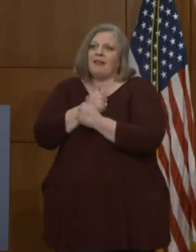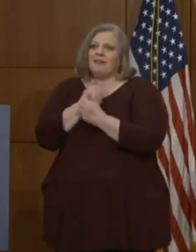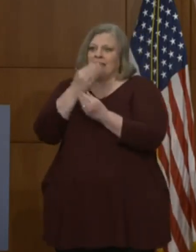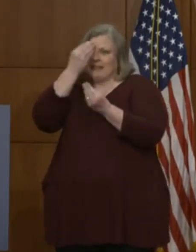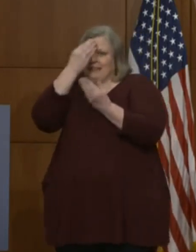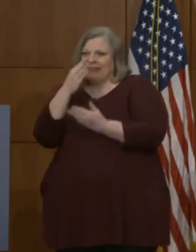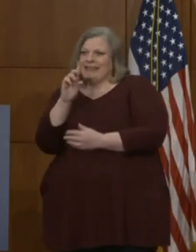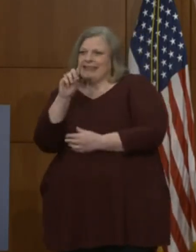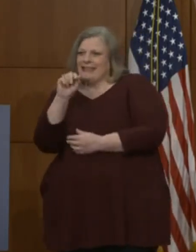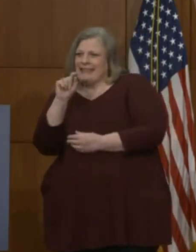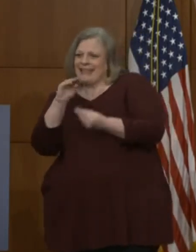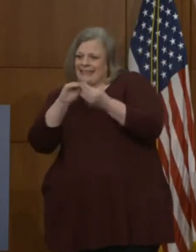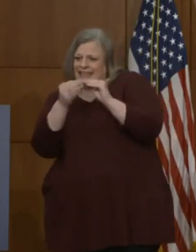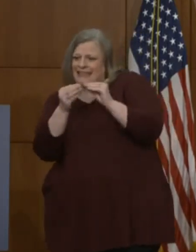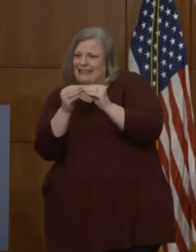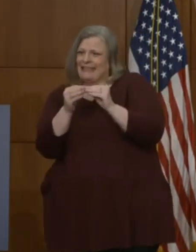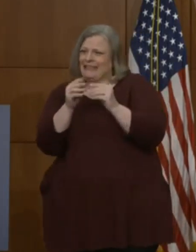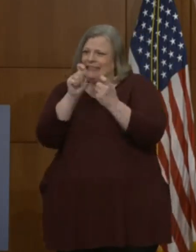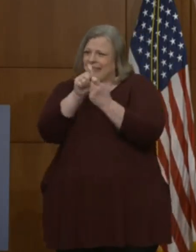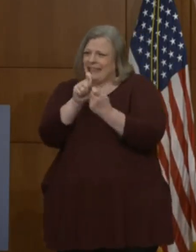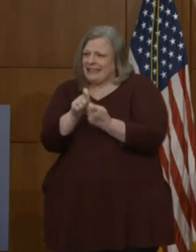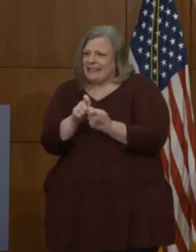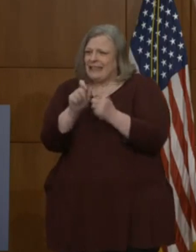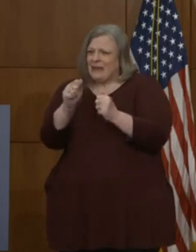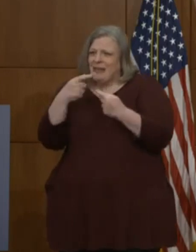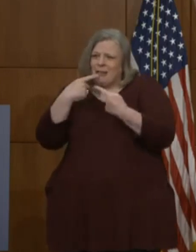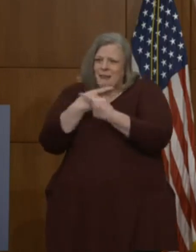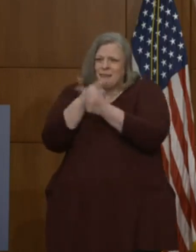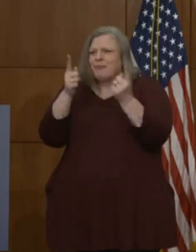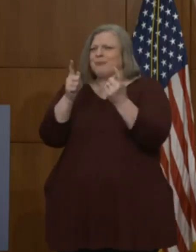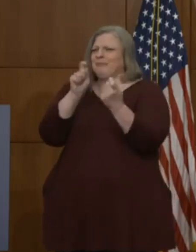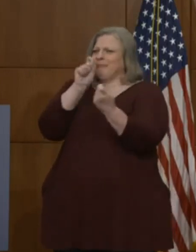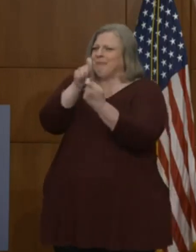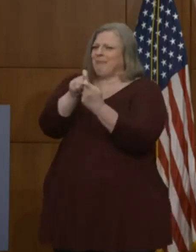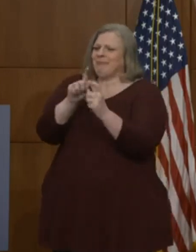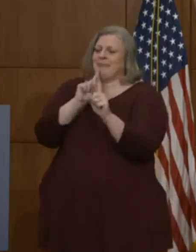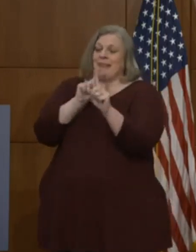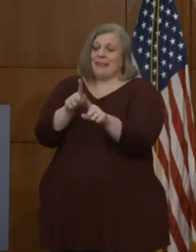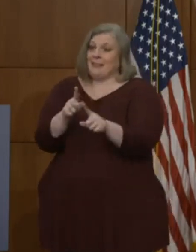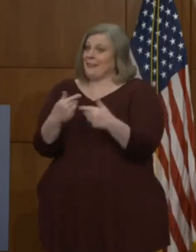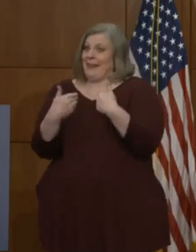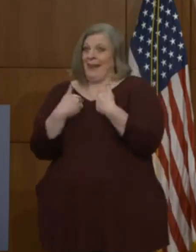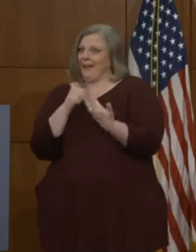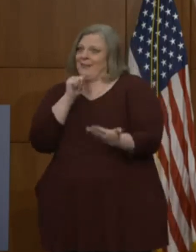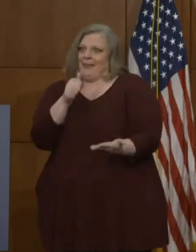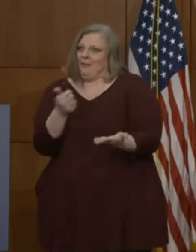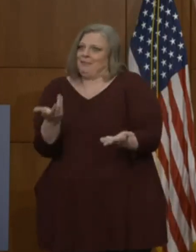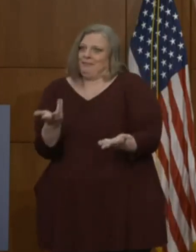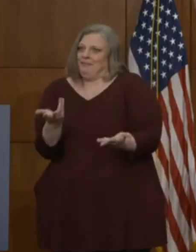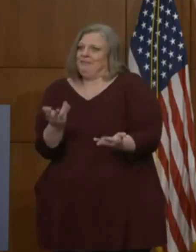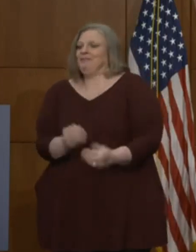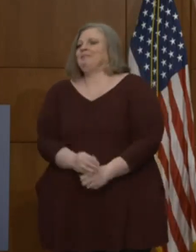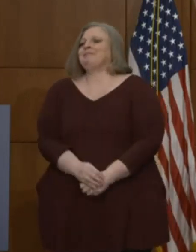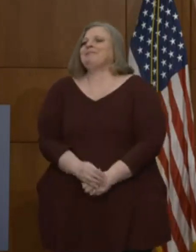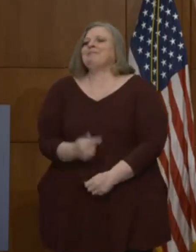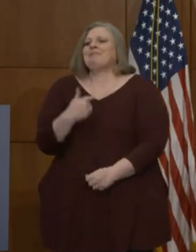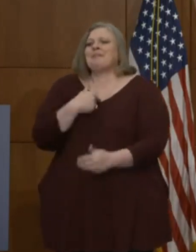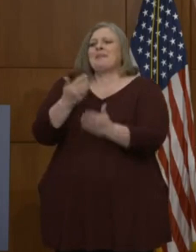FOR ME TO SIT HERE. I LOVE DATE AND I LOVE TO BE EXACT AND I AND I LOVE TO BE EXACT AND I WANT TO BE ABLE TO GIVE WANT TO BE ABLE TO GIVE VIRGINIANS- EXACT ANSWERS BUT- VIRGINIANS- EXACT ANSWERS BUT- I WOULD JUST. ASK ALL OF YOU